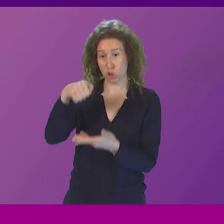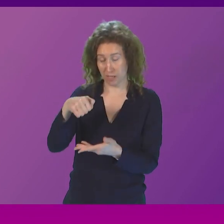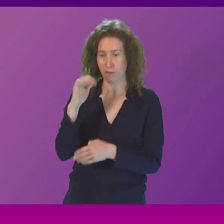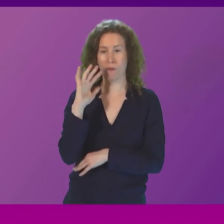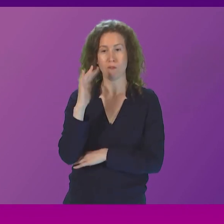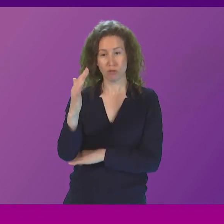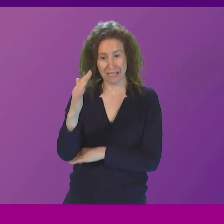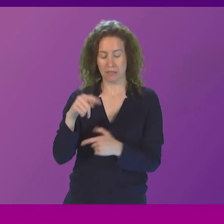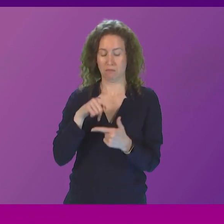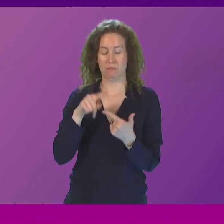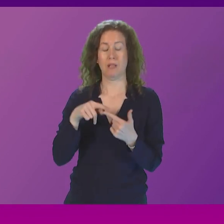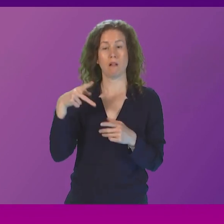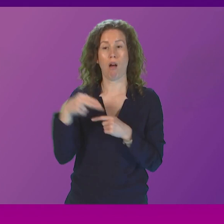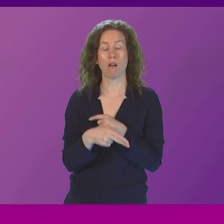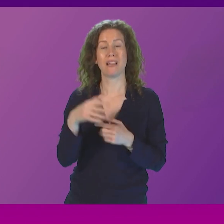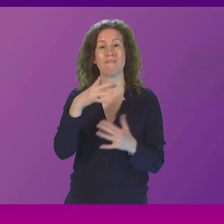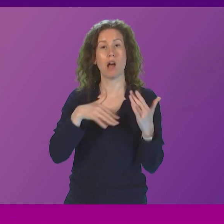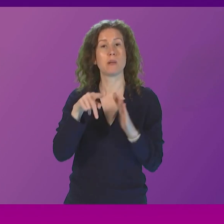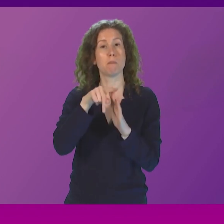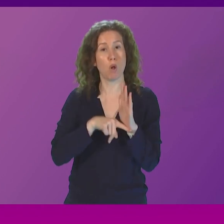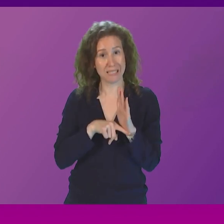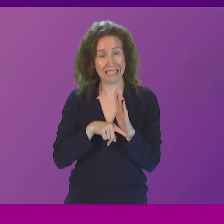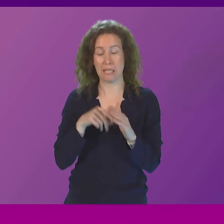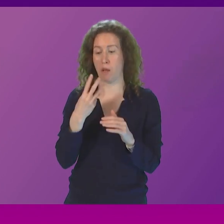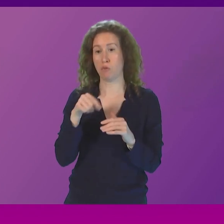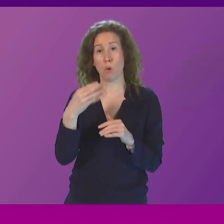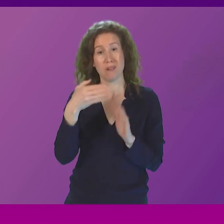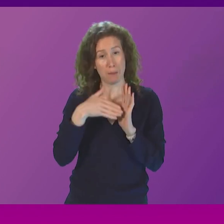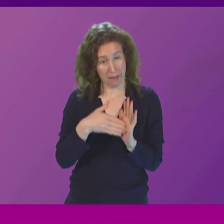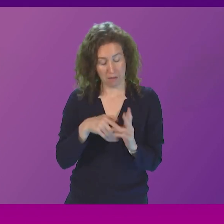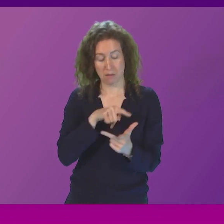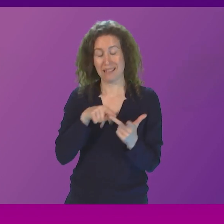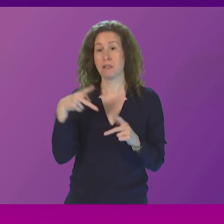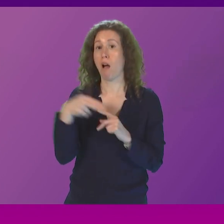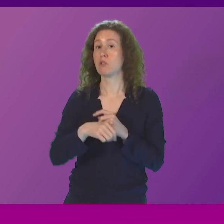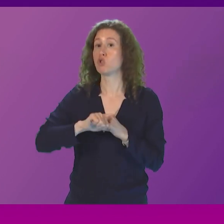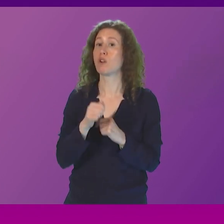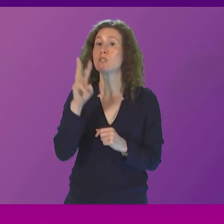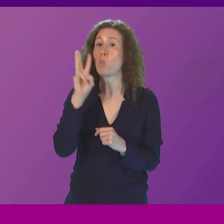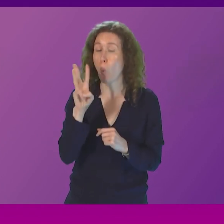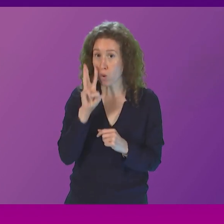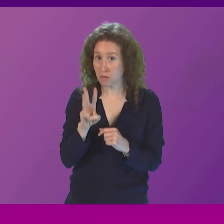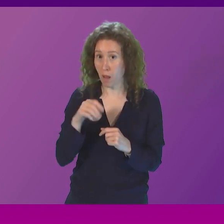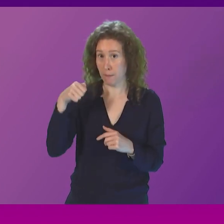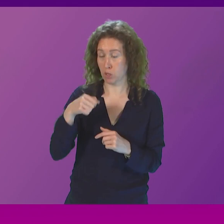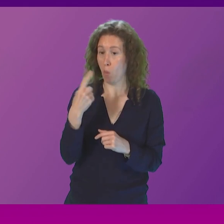the environmental quality budget by £3.9 million and it has cut Scottish Water’s budget by £1.8 million.